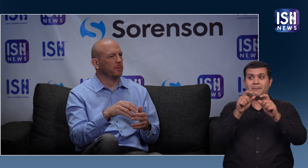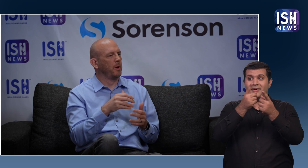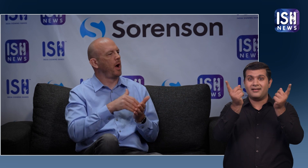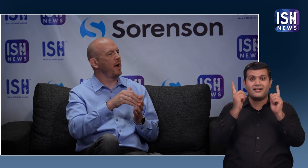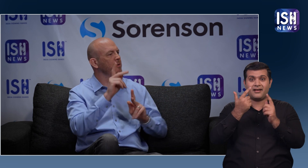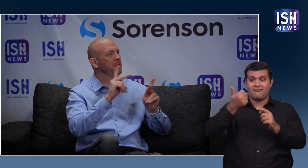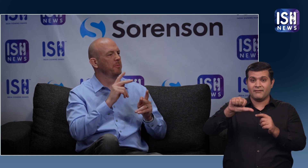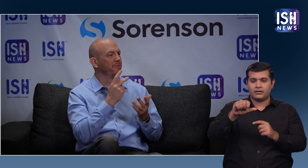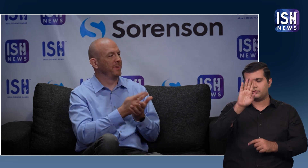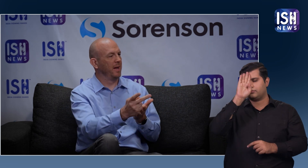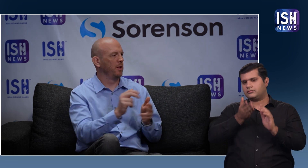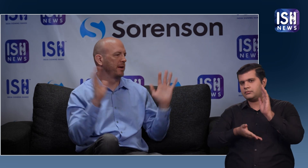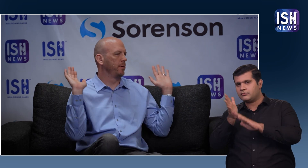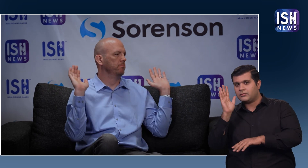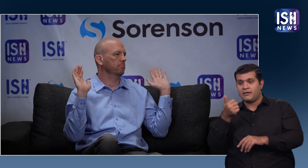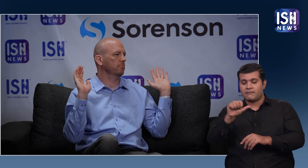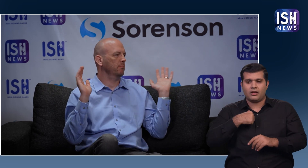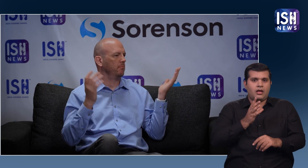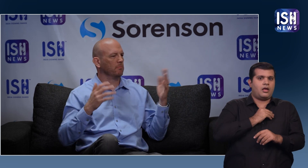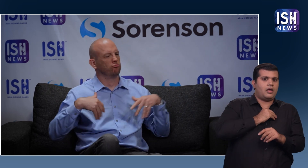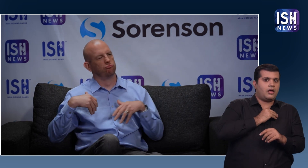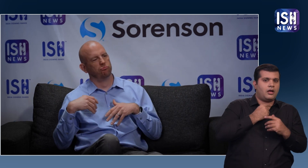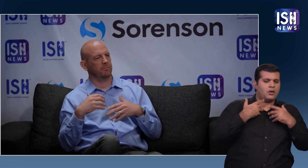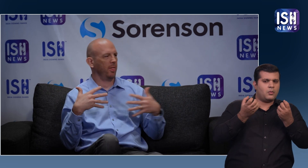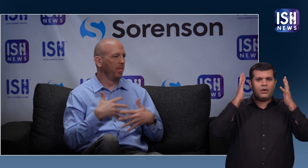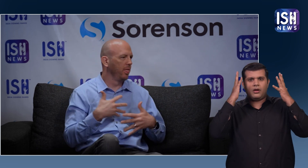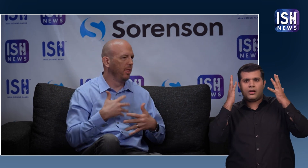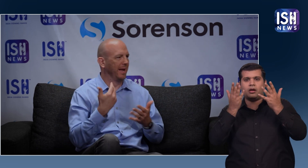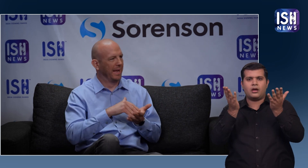Often, many give up when they fail, they are disappointed and are afraid to try again.